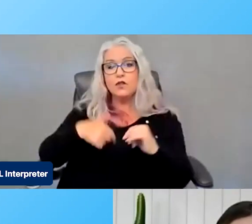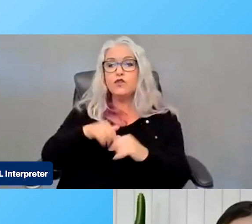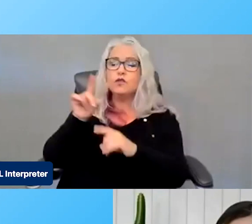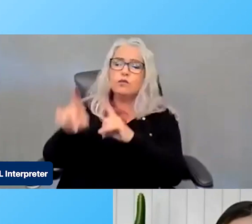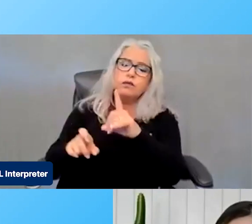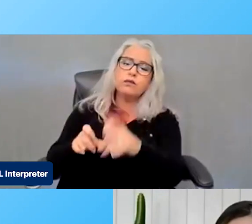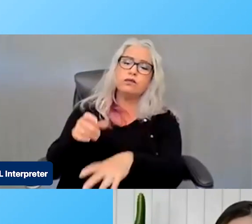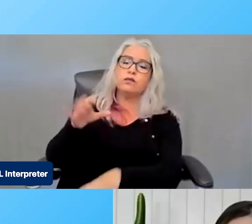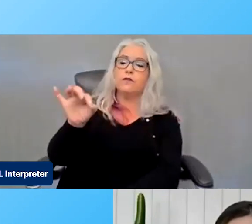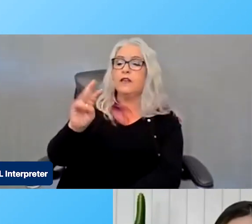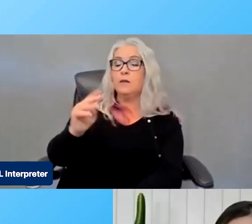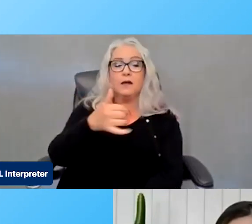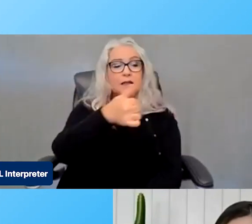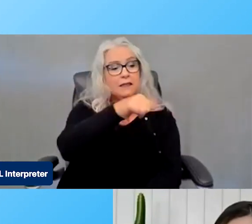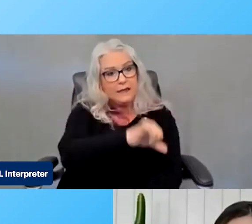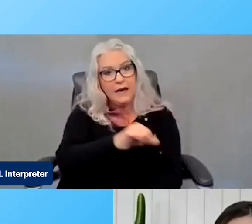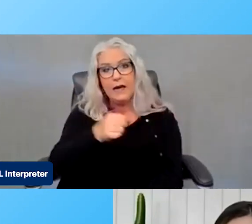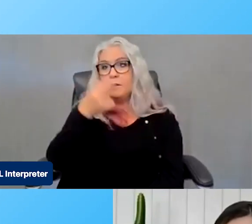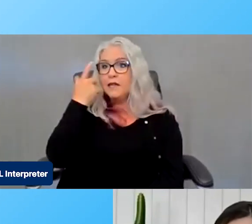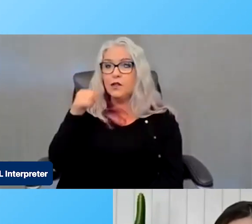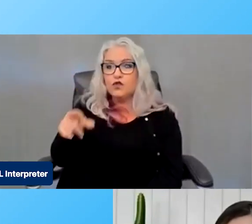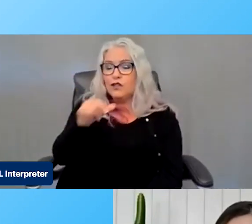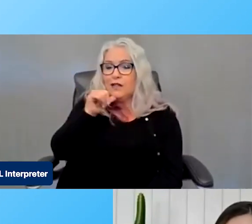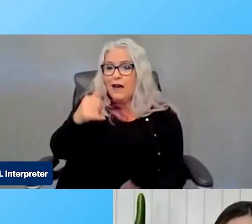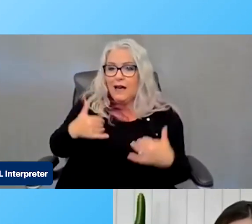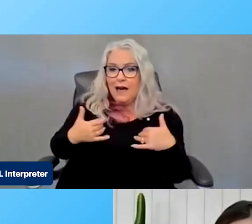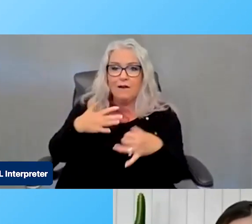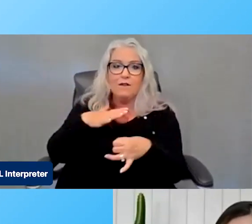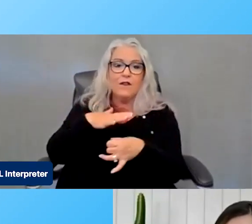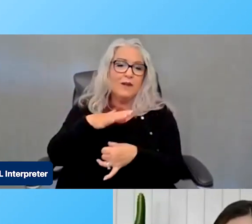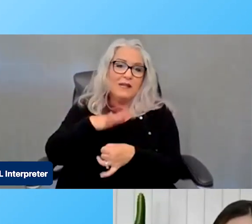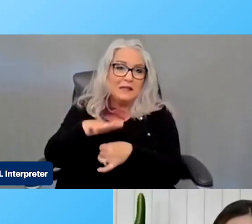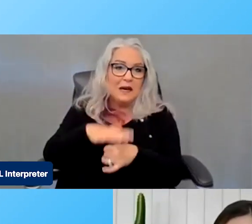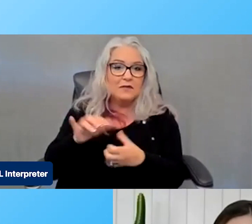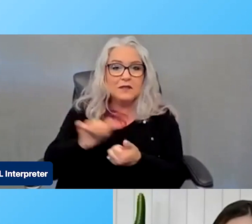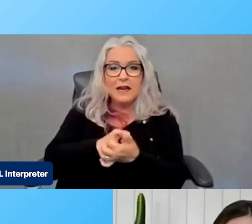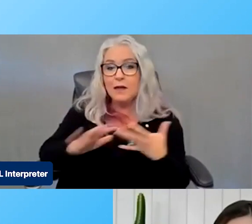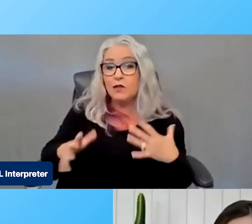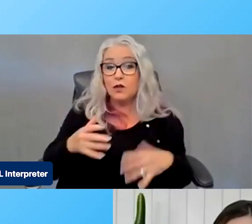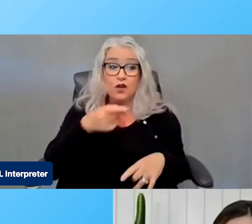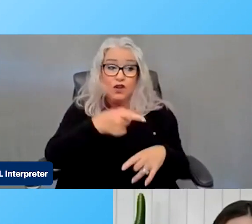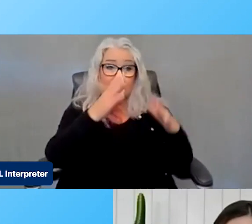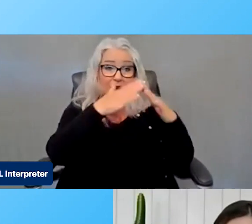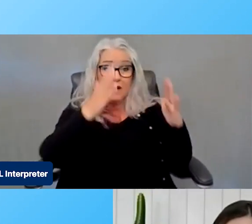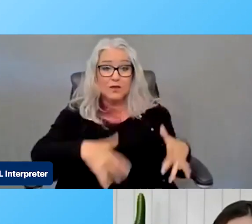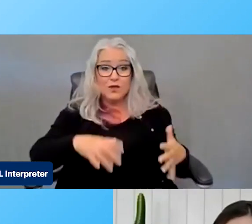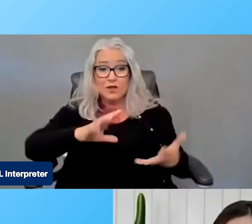Maria asked FEMA and she was denied for insufficient damages even though her house was